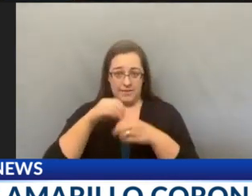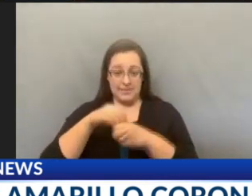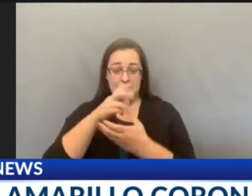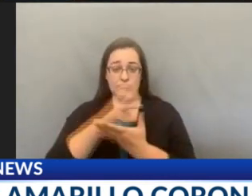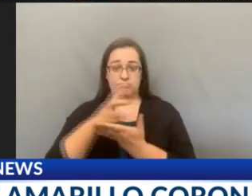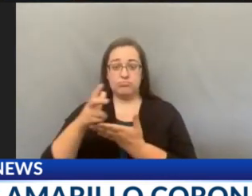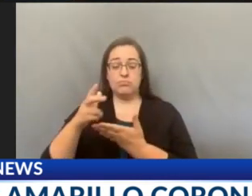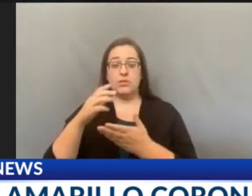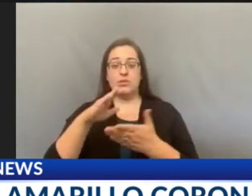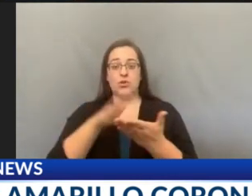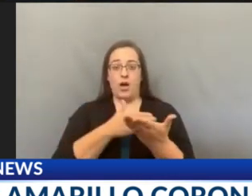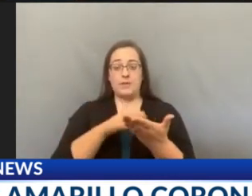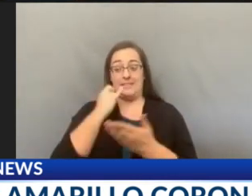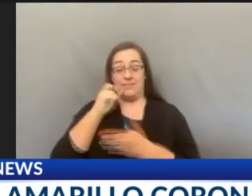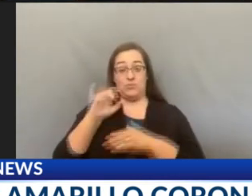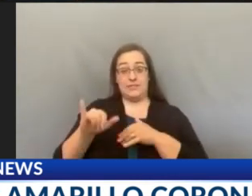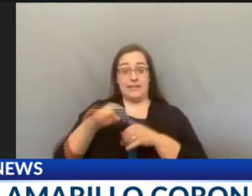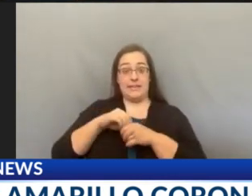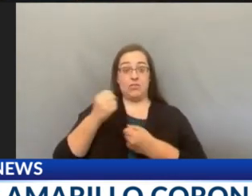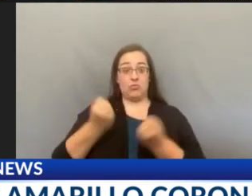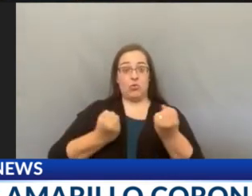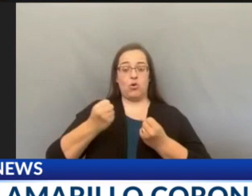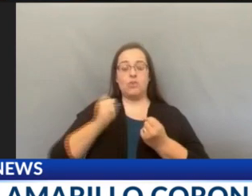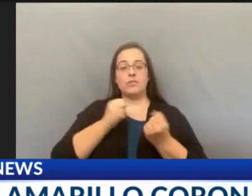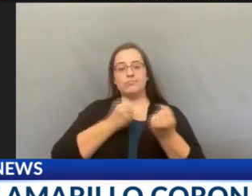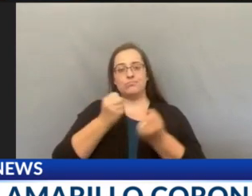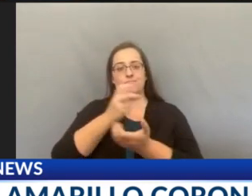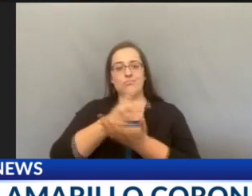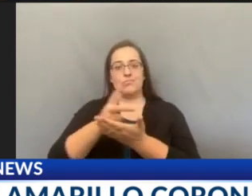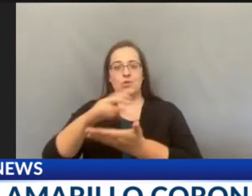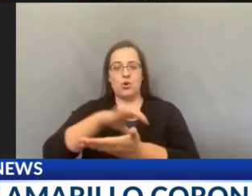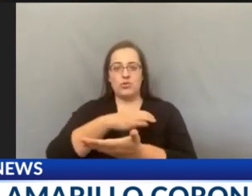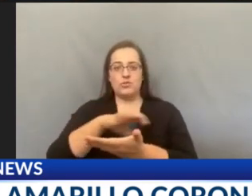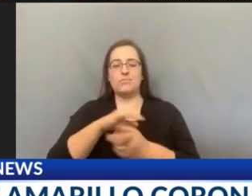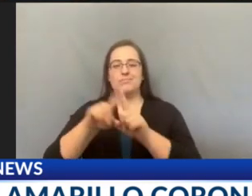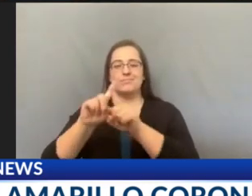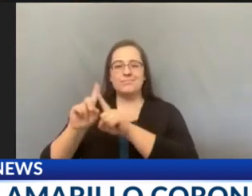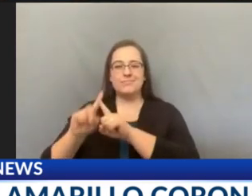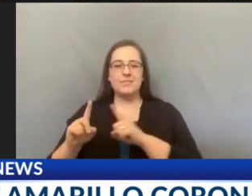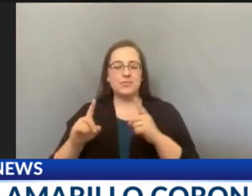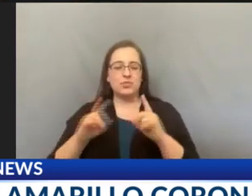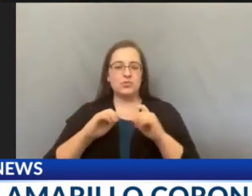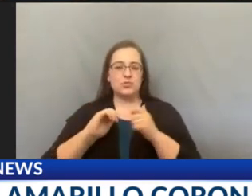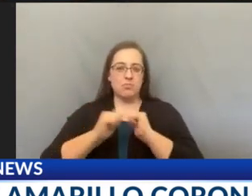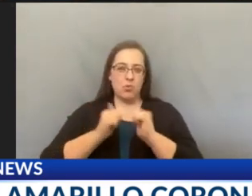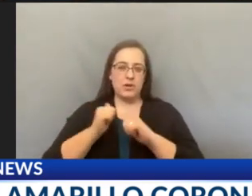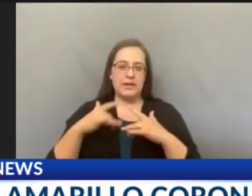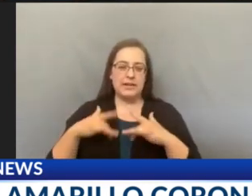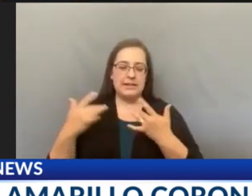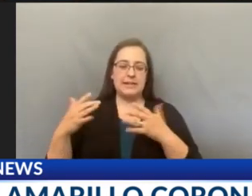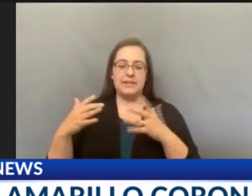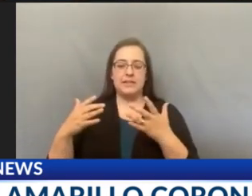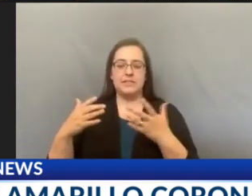HALLS RODEOS AND EQUESTRIAN EVENTS ALL CAN OPEN IT 25% OF THEIR CAPACITY.